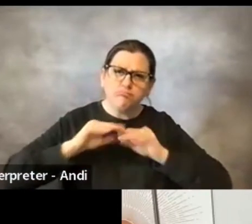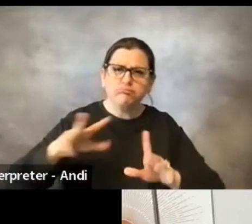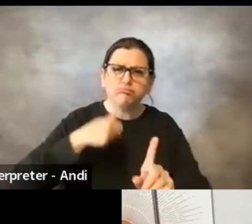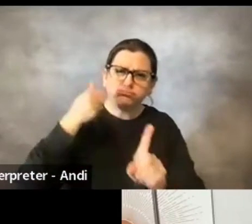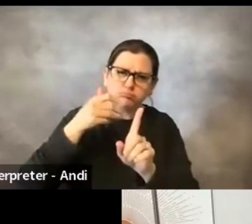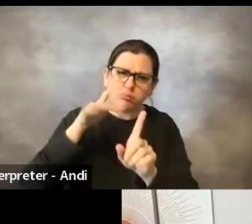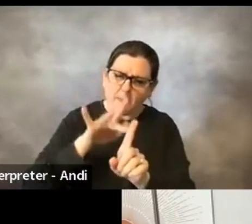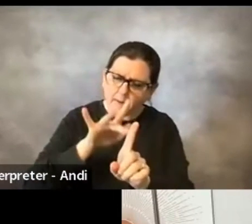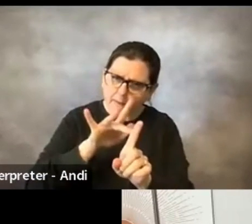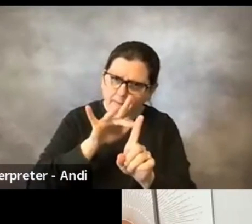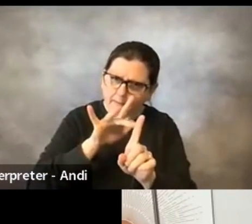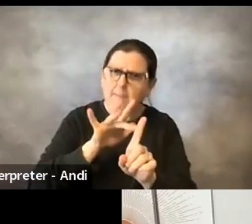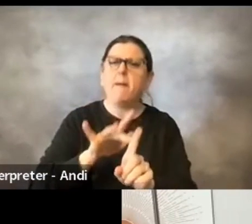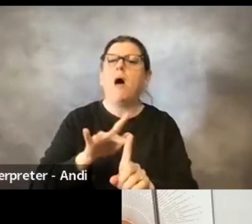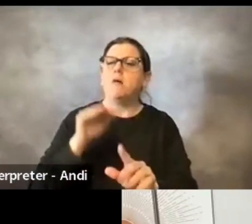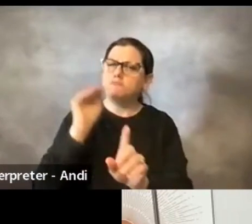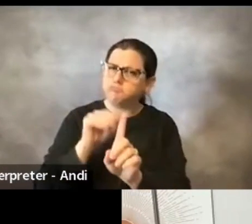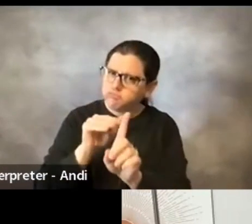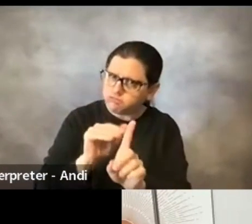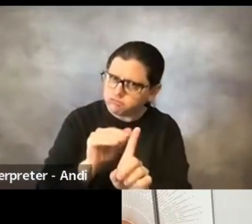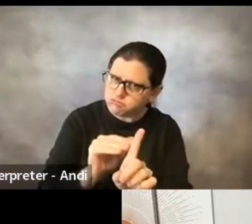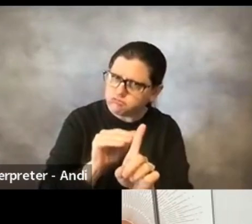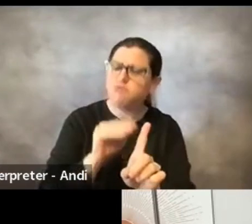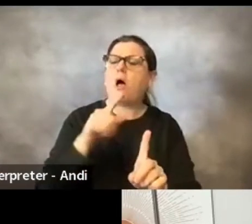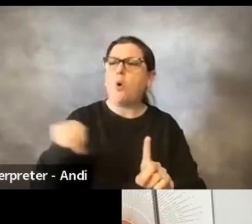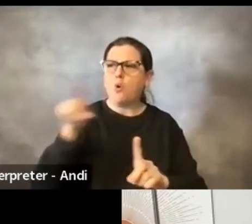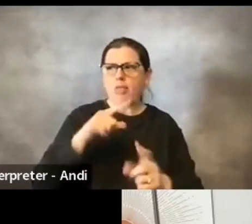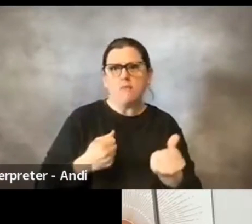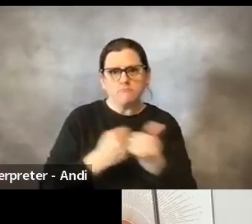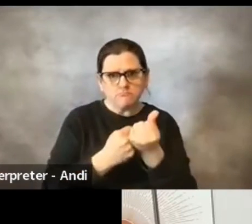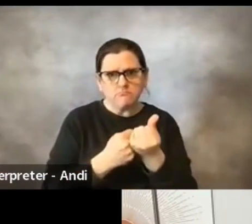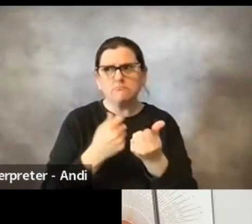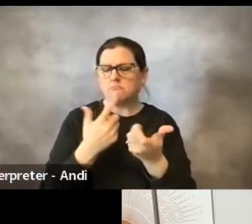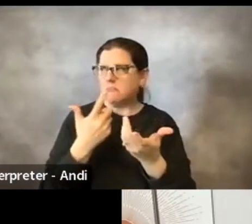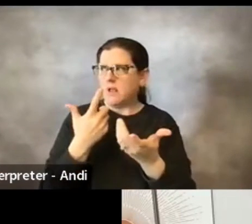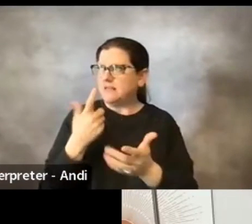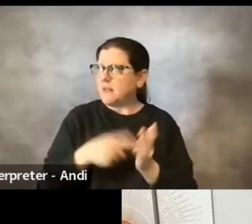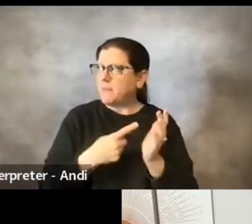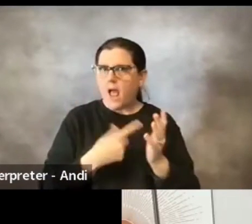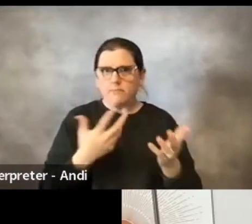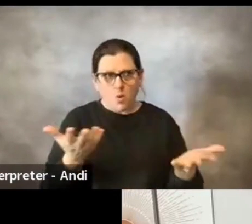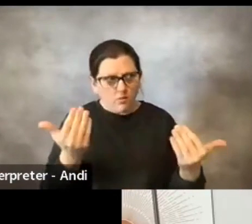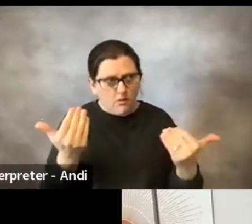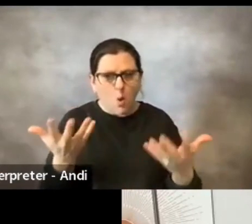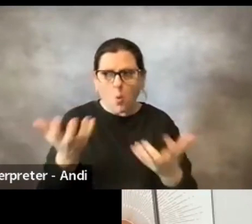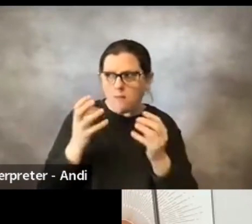So that they can put their money where their mouth is, a lot of times they're looking for our information. But no one wants to